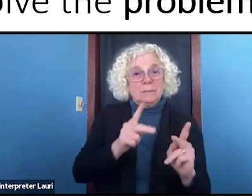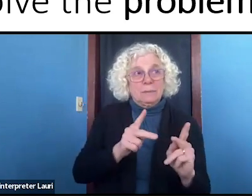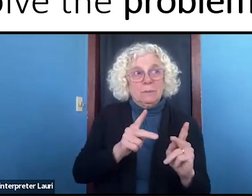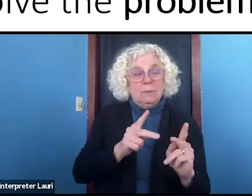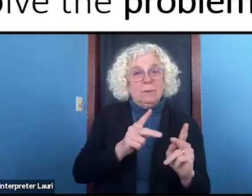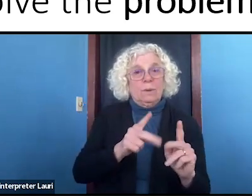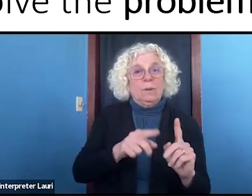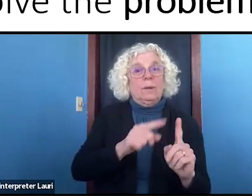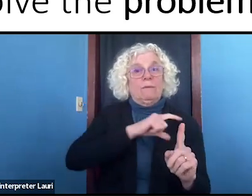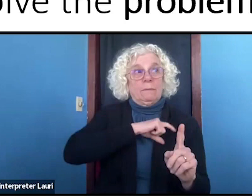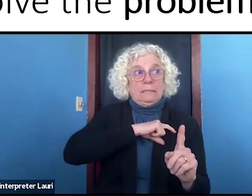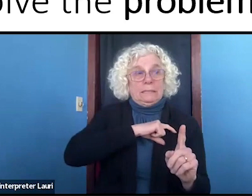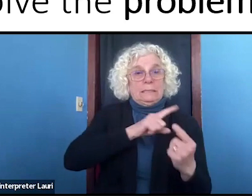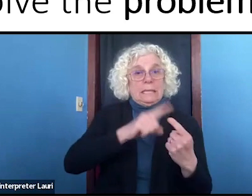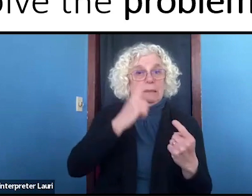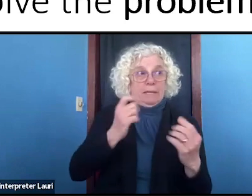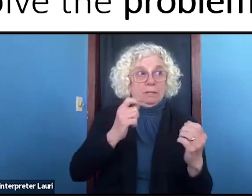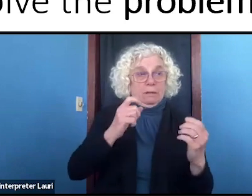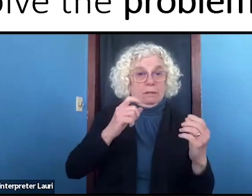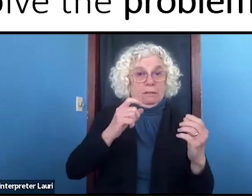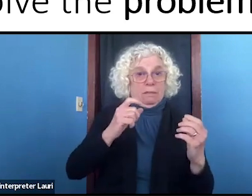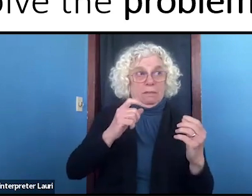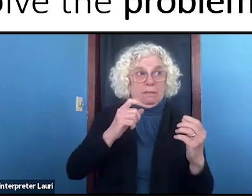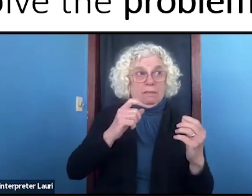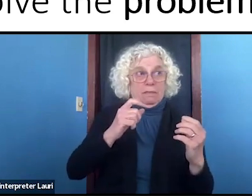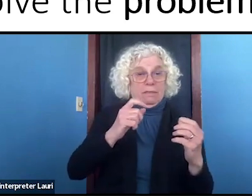are still walking around with with racial bias in their heart